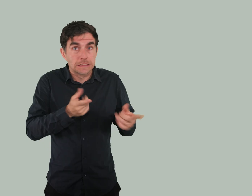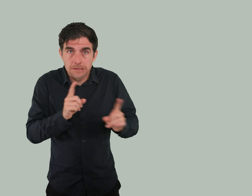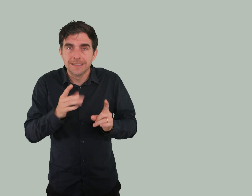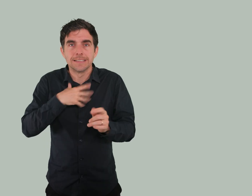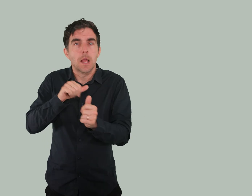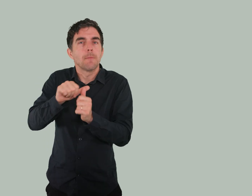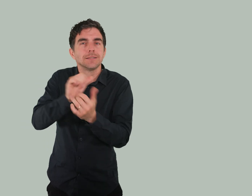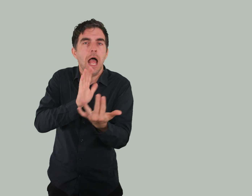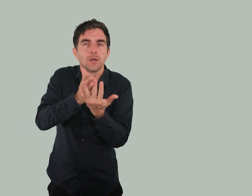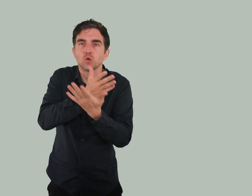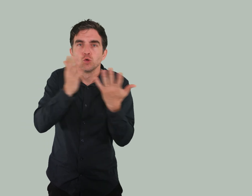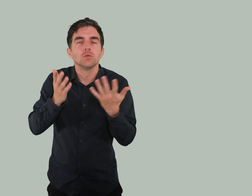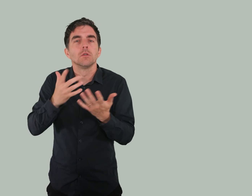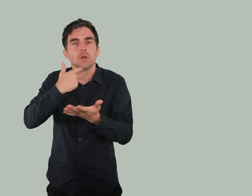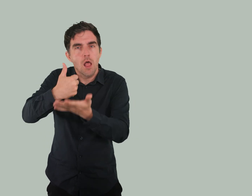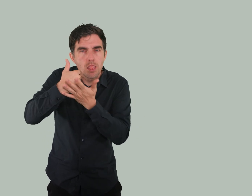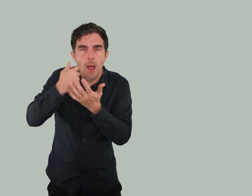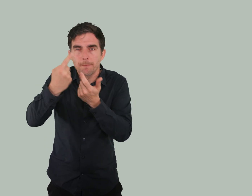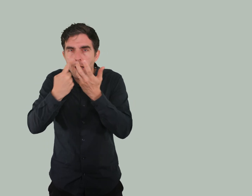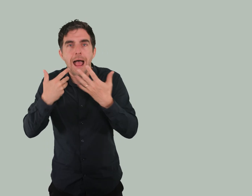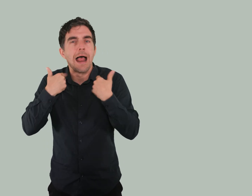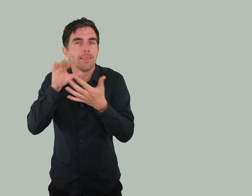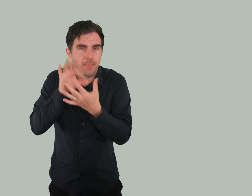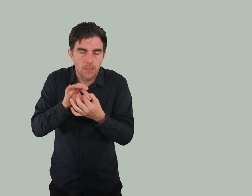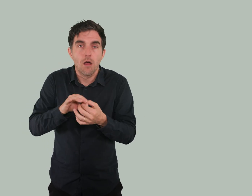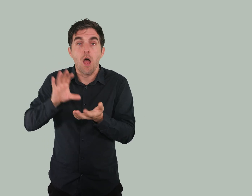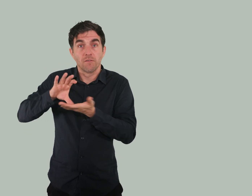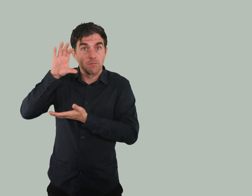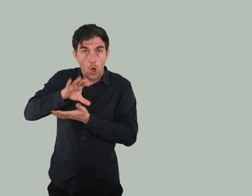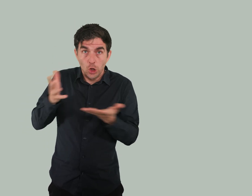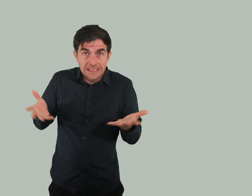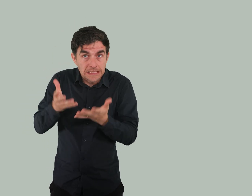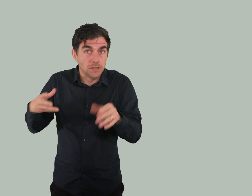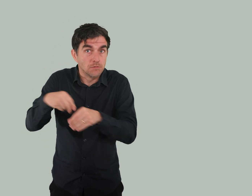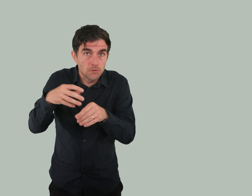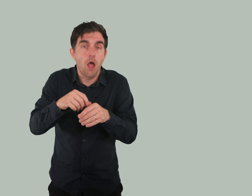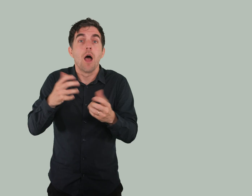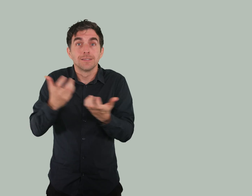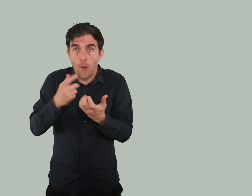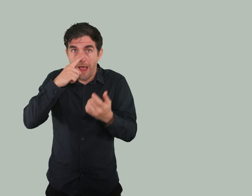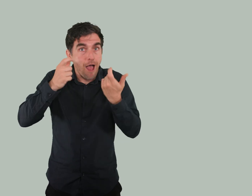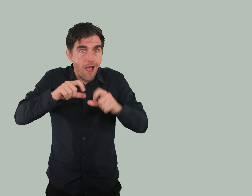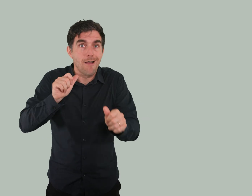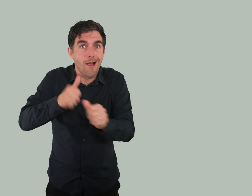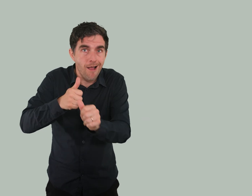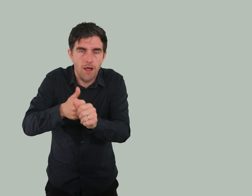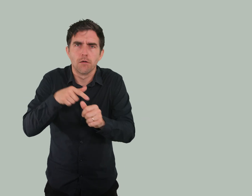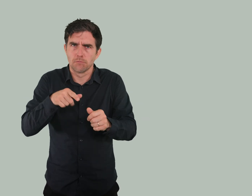funded induction and retention support,